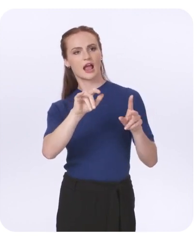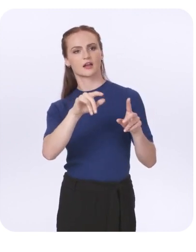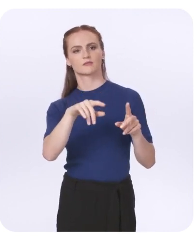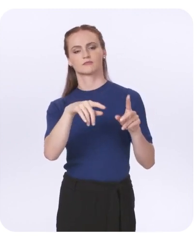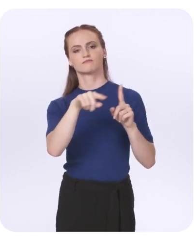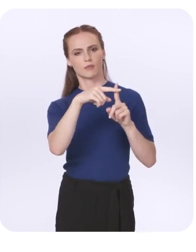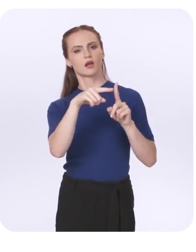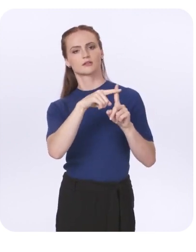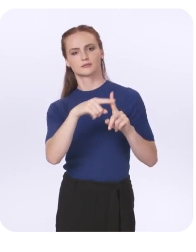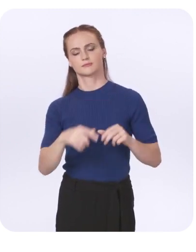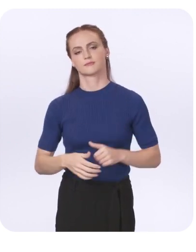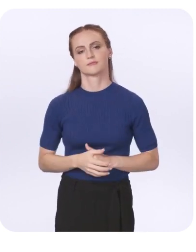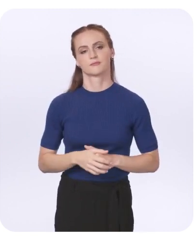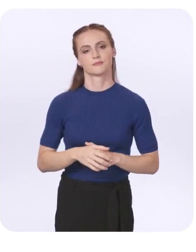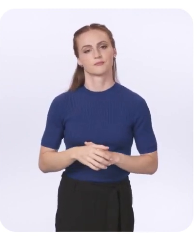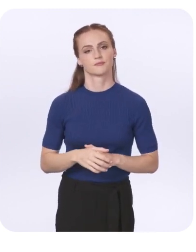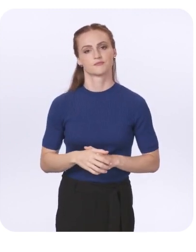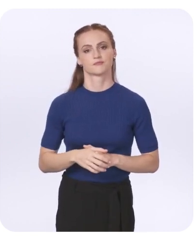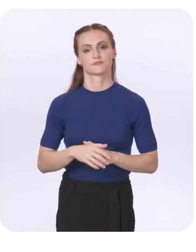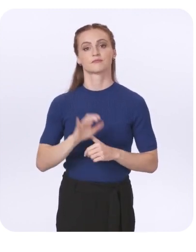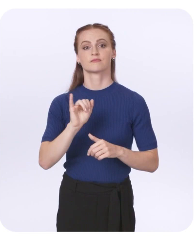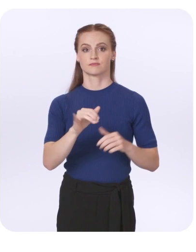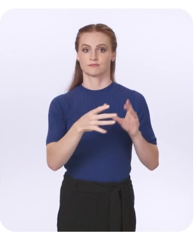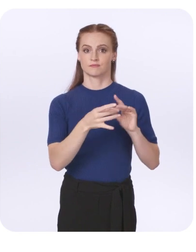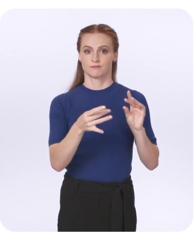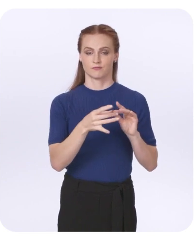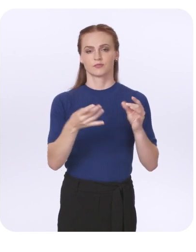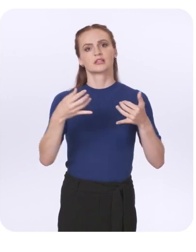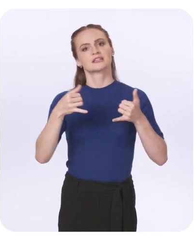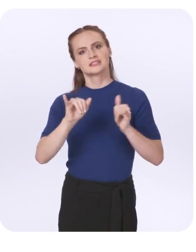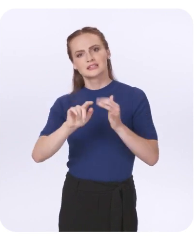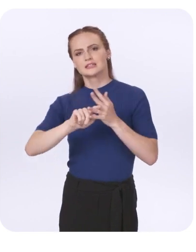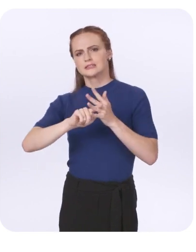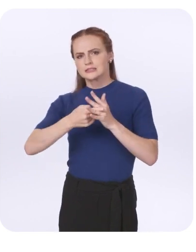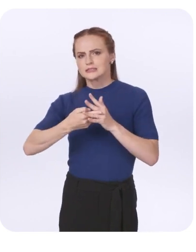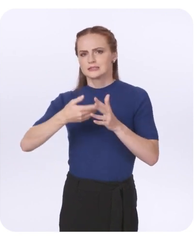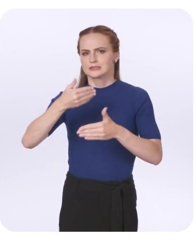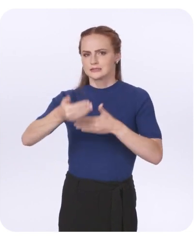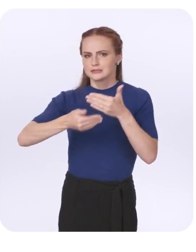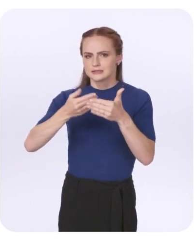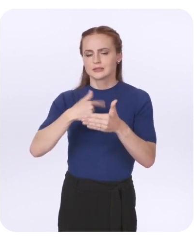So that said, I think we're still in the early stages and we want to make these tools even better.